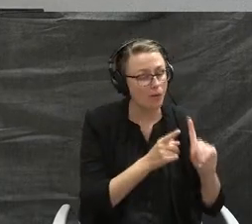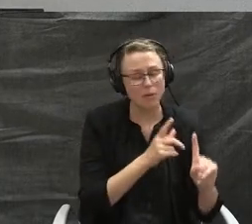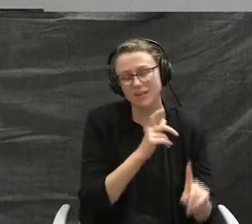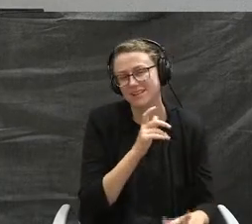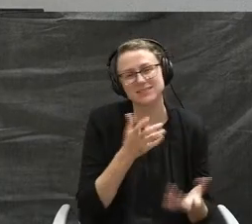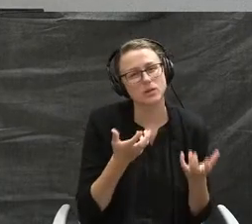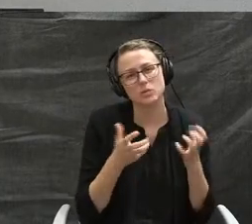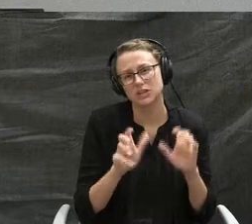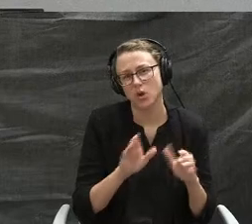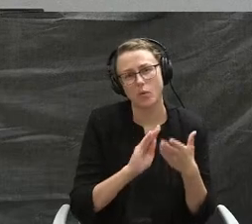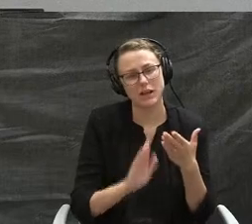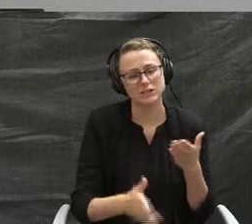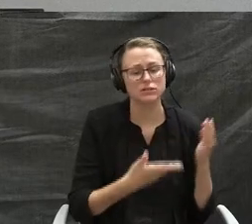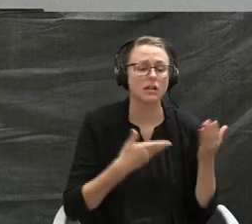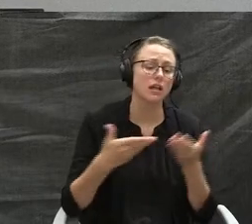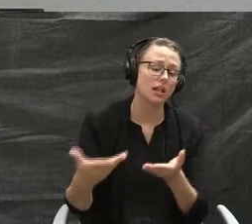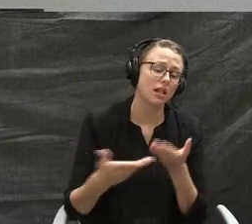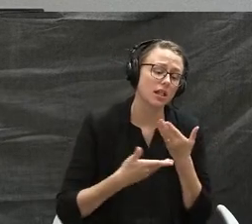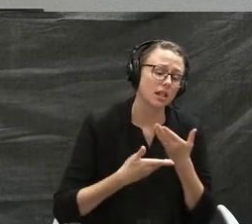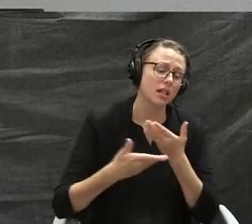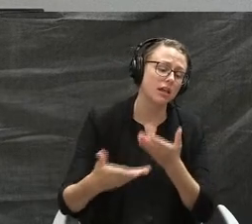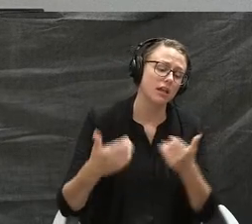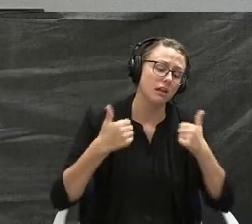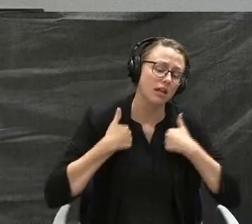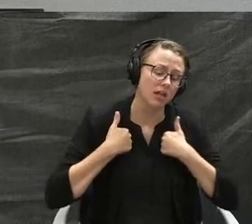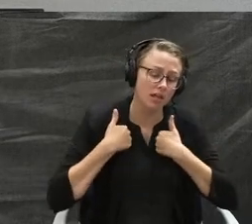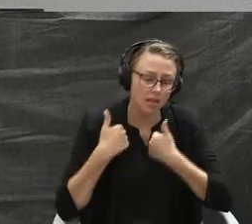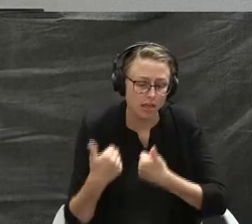students carrying things back and forth at that age. And